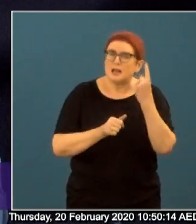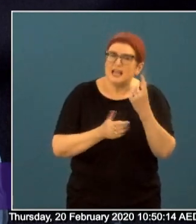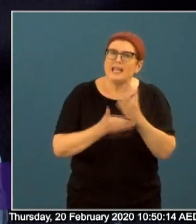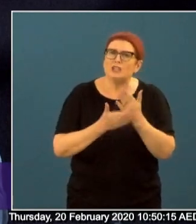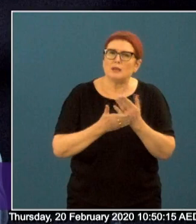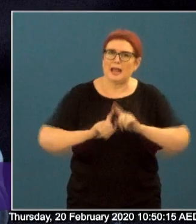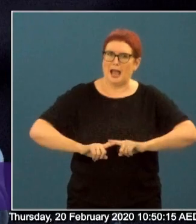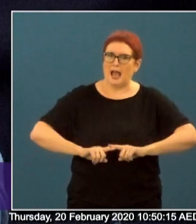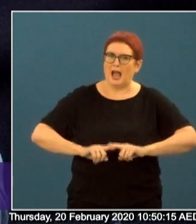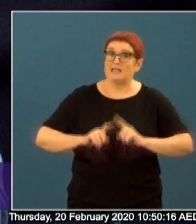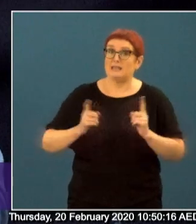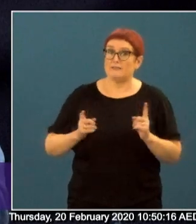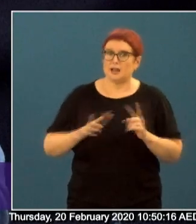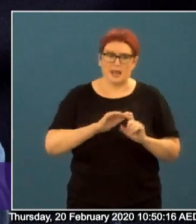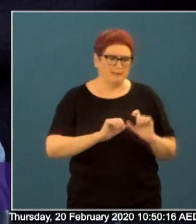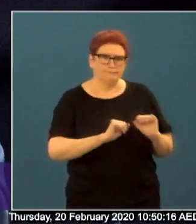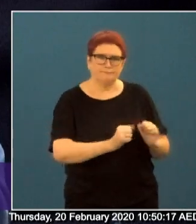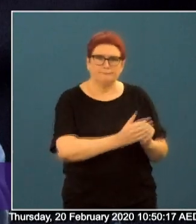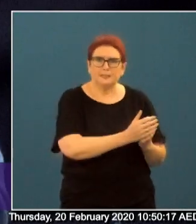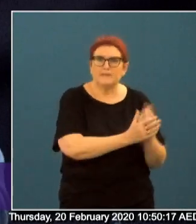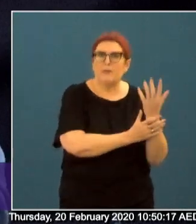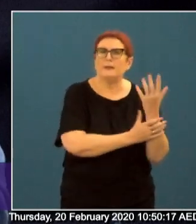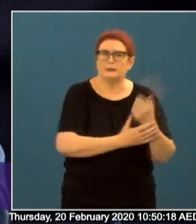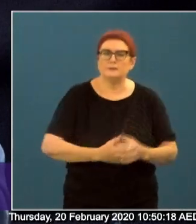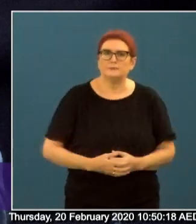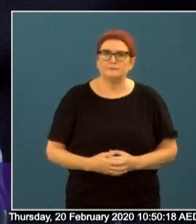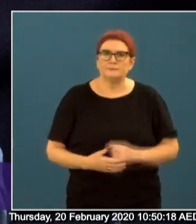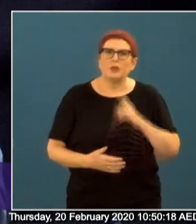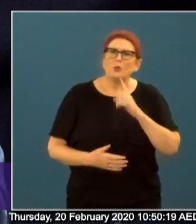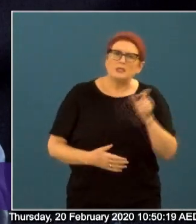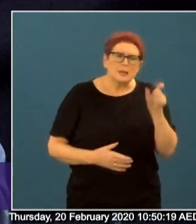We arbitrarily say someone has an intellectual disability by virtue